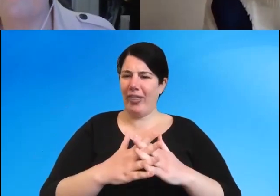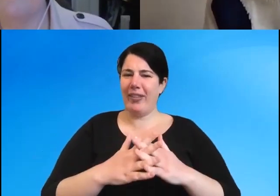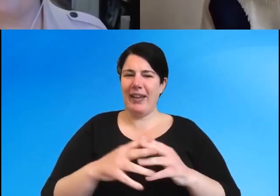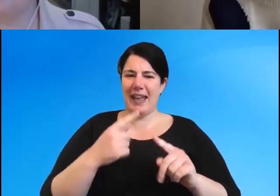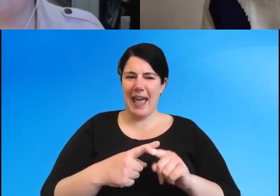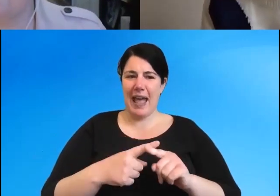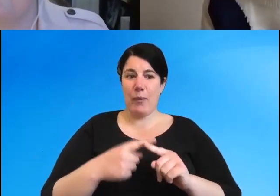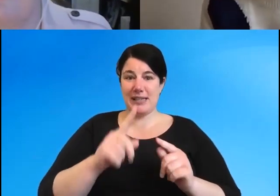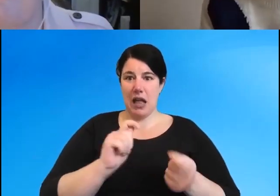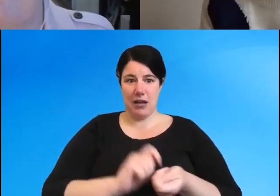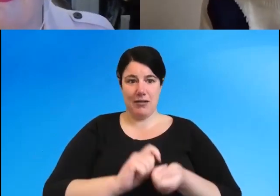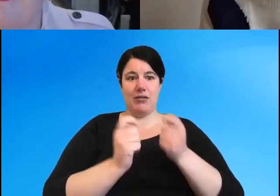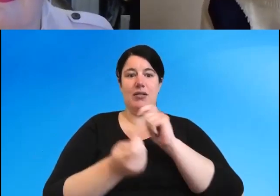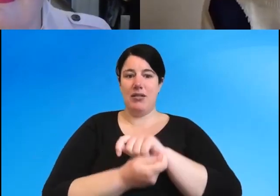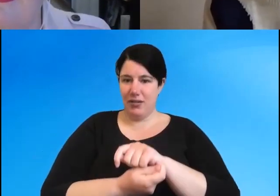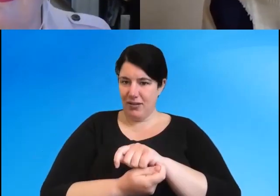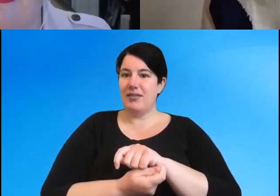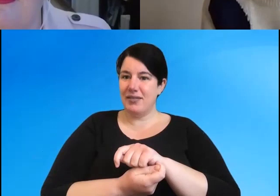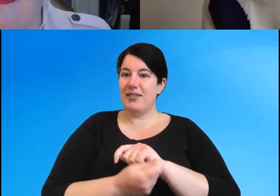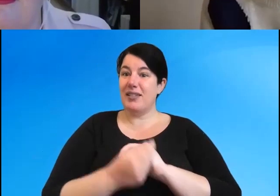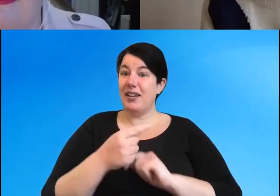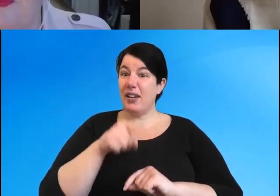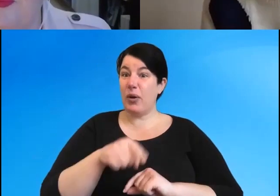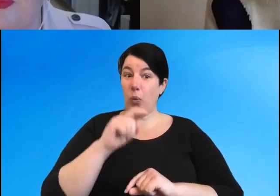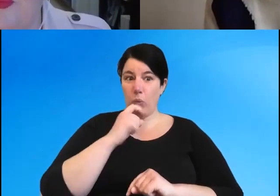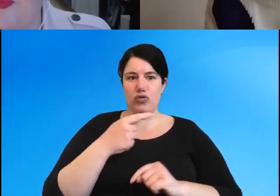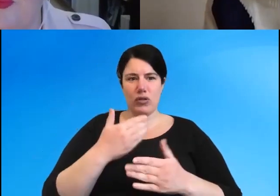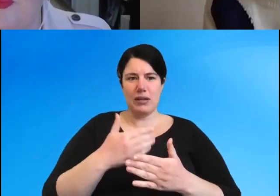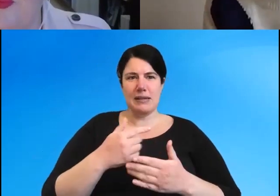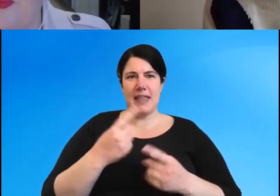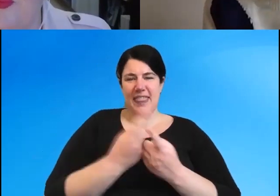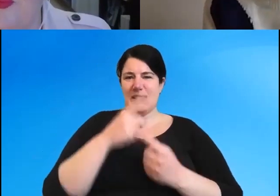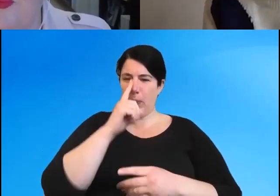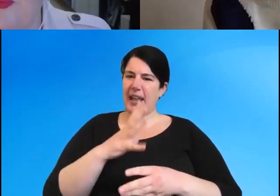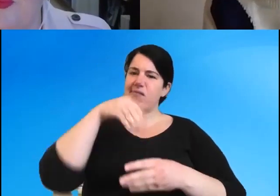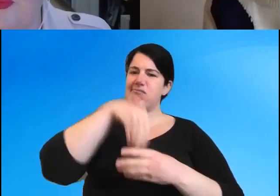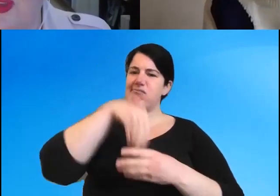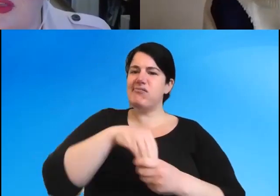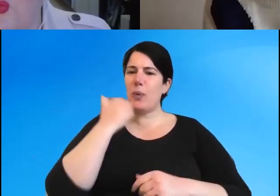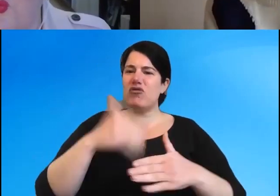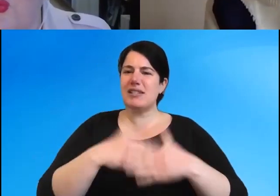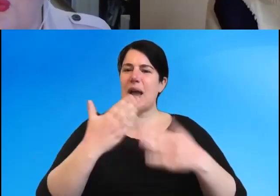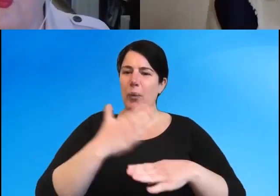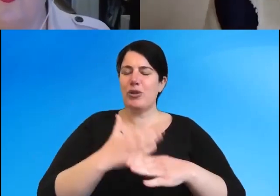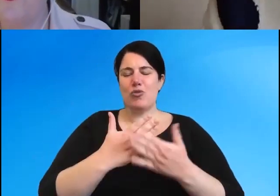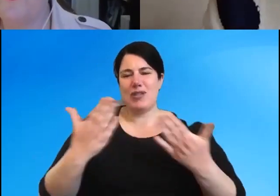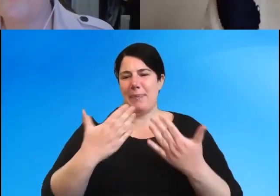move to the next wave, they're really practical tips we can all start to integrate into how we work. Thanks so much for that.